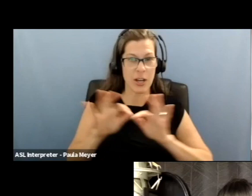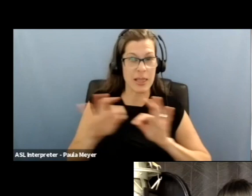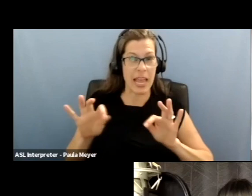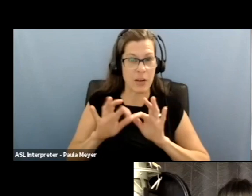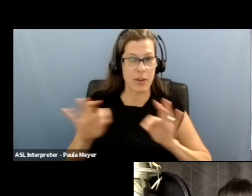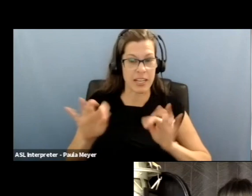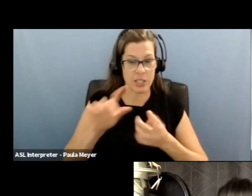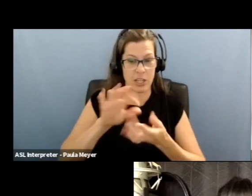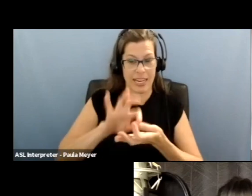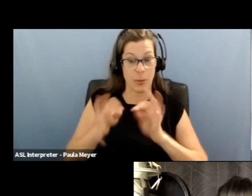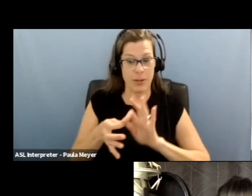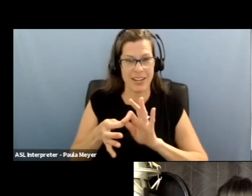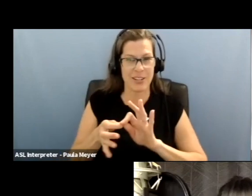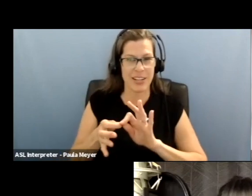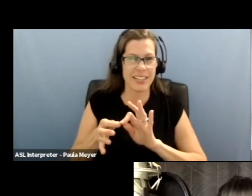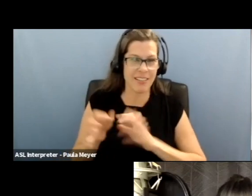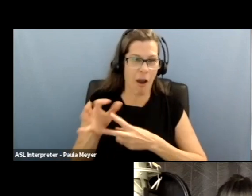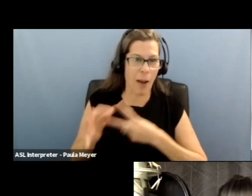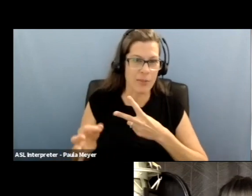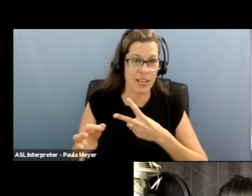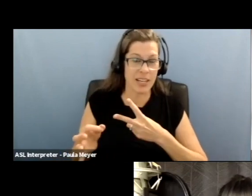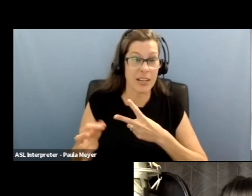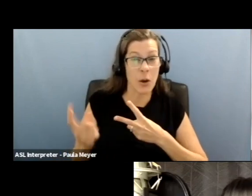because that does allow you to just have one meeting, one headset.